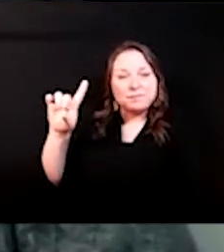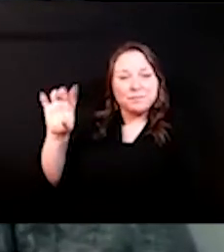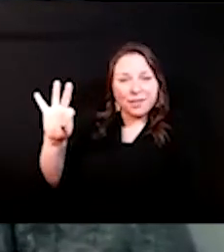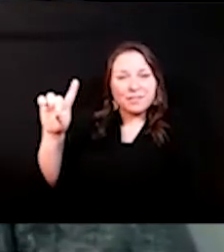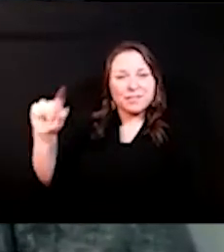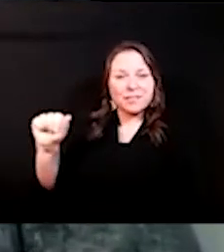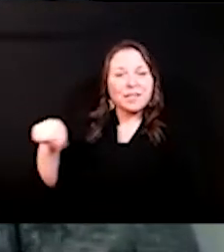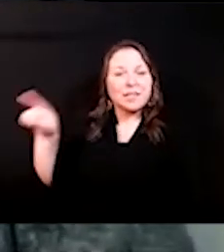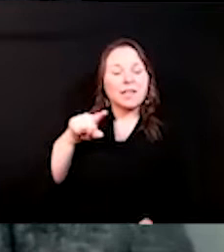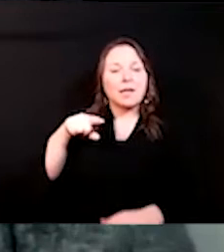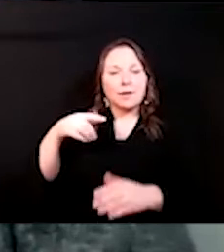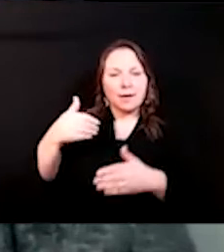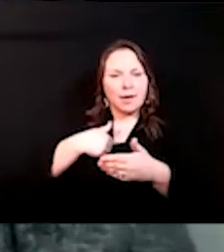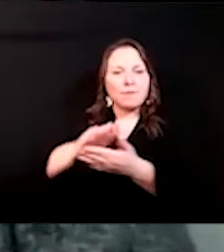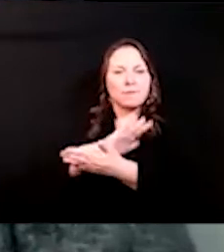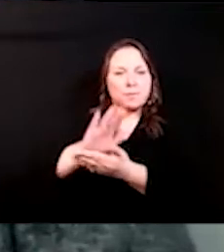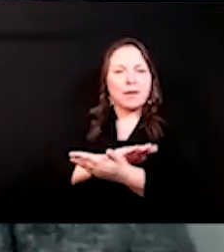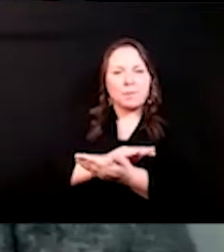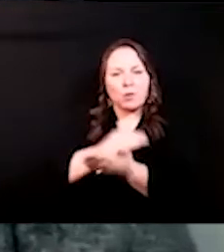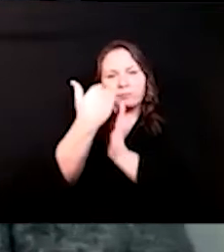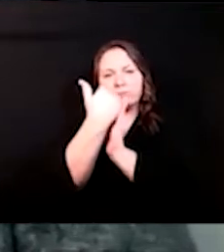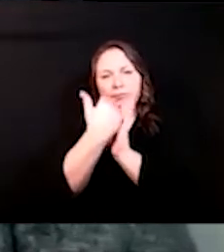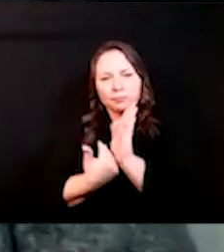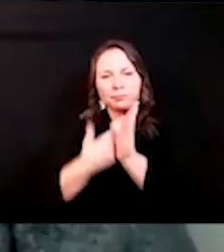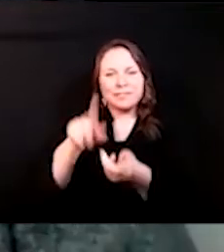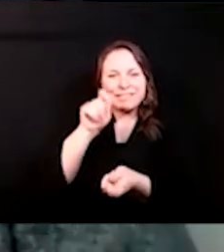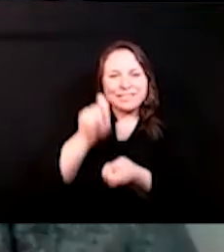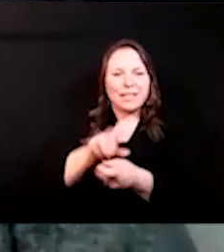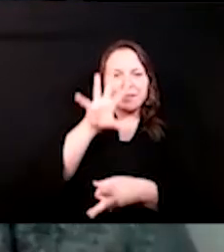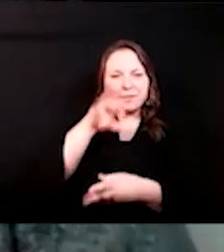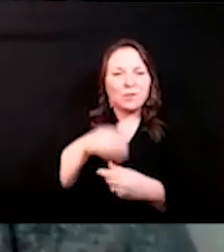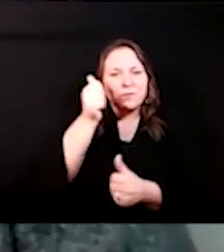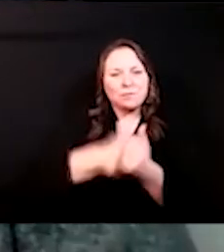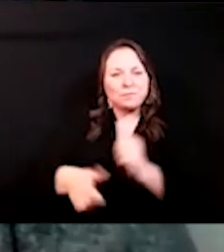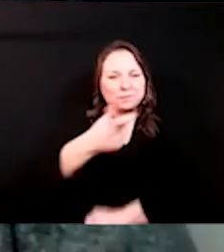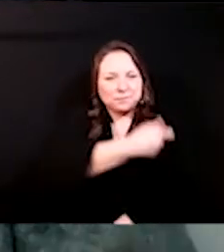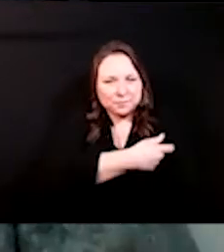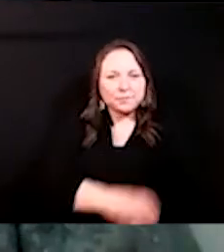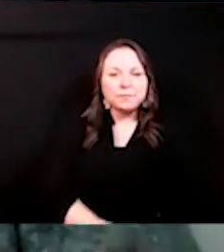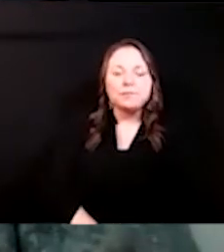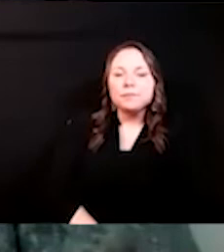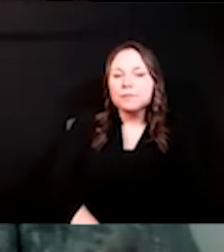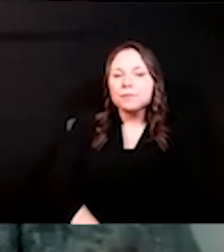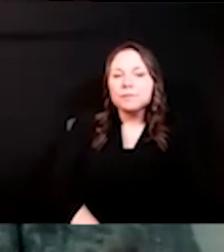THAT ERIN MENTIONED EARLIER, THE FDA, REALLY DETAILED INFORMATION SHEETS ON THE EXACT INGREDIENTS ON EACH OF